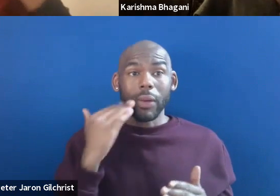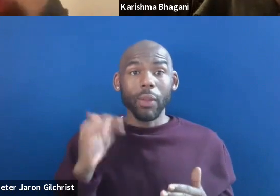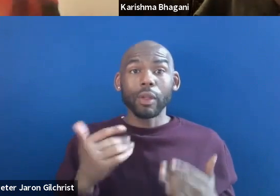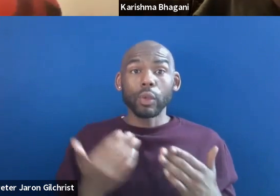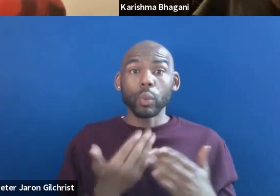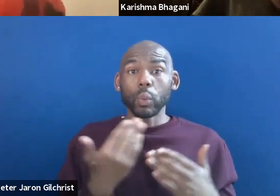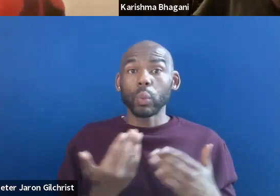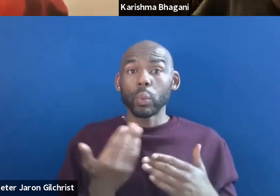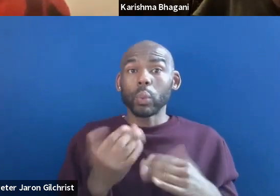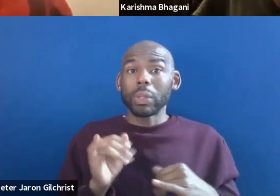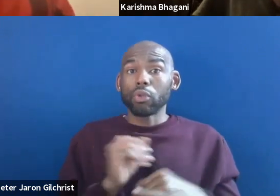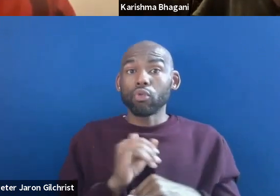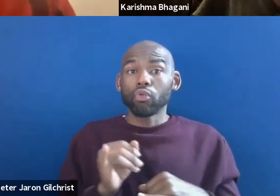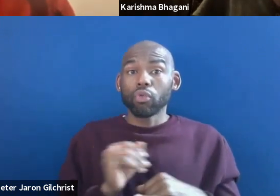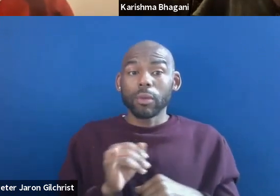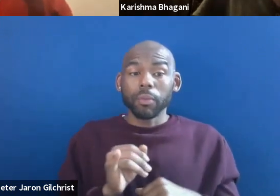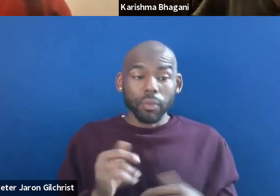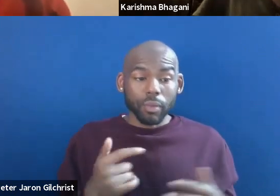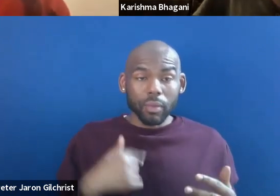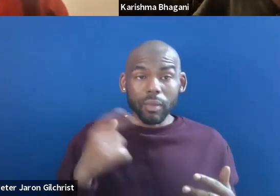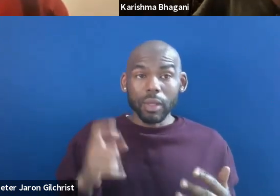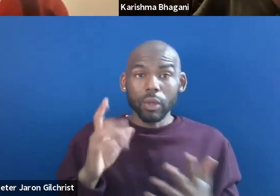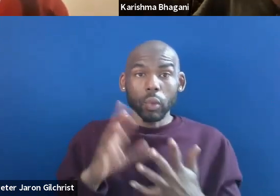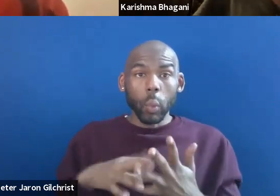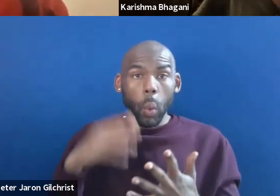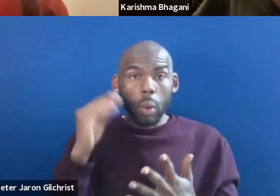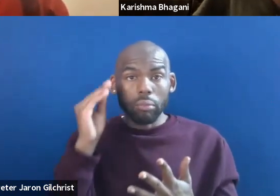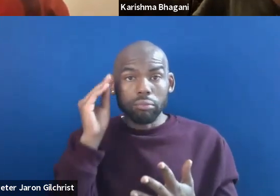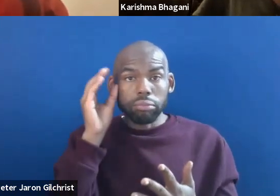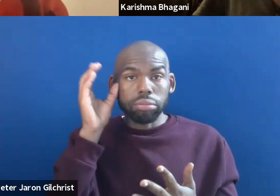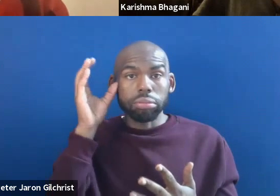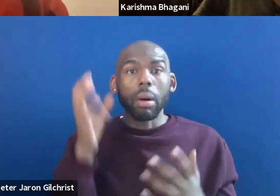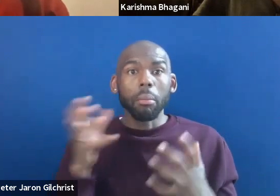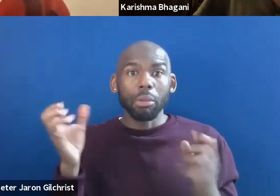and I need to learn as much as I can so I need to give it time.